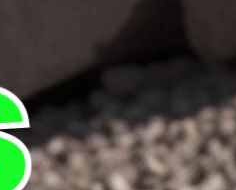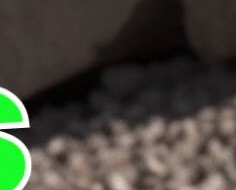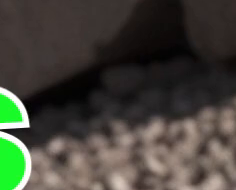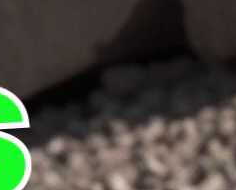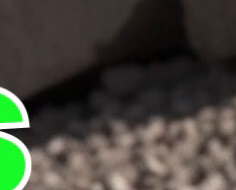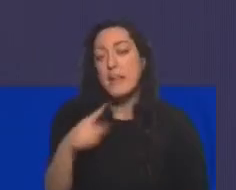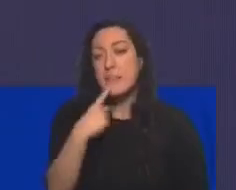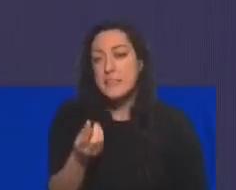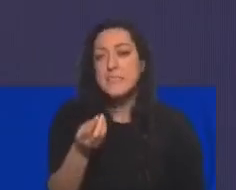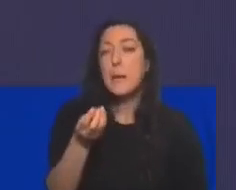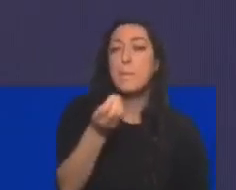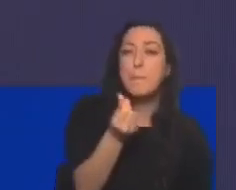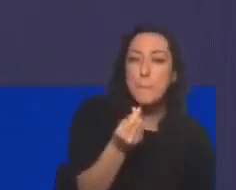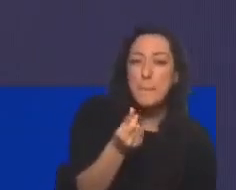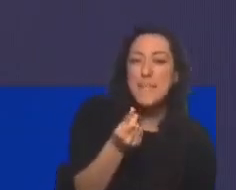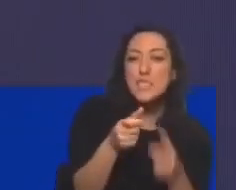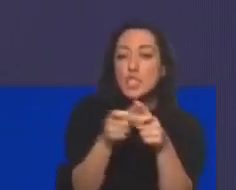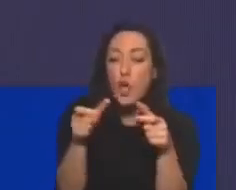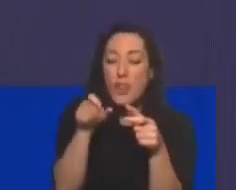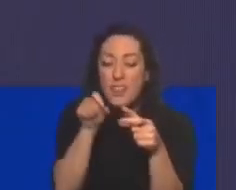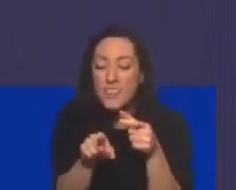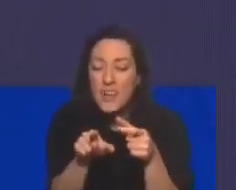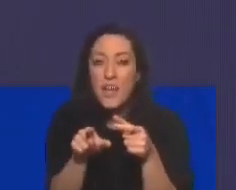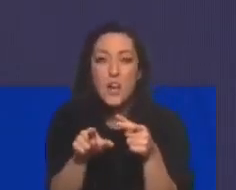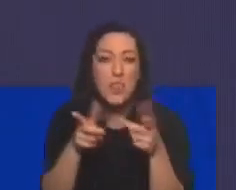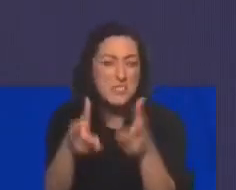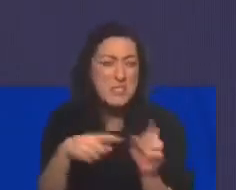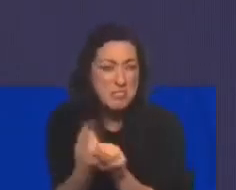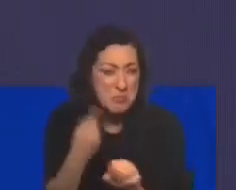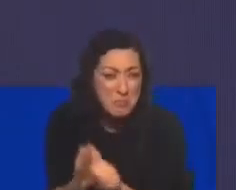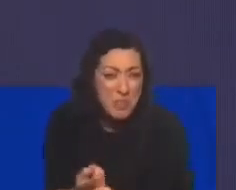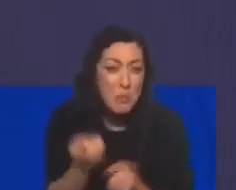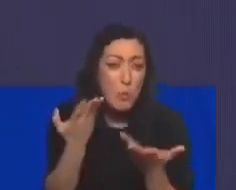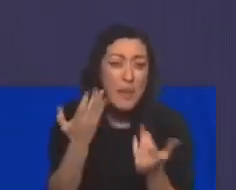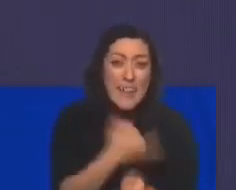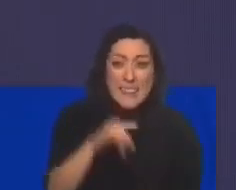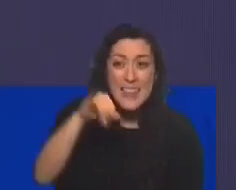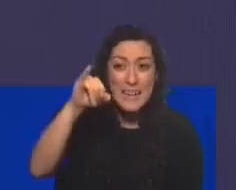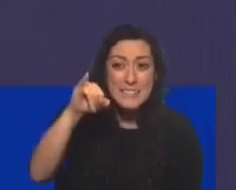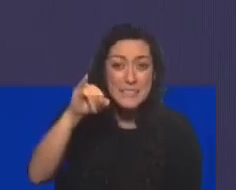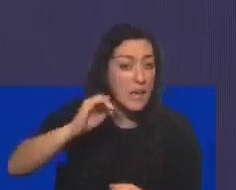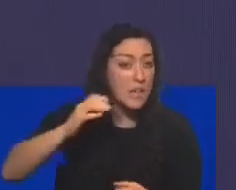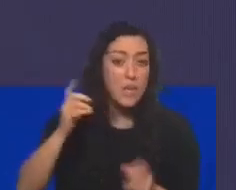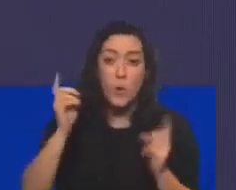of money. Because the interest rates exist regardless of the existence of money. The